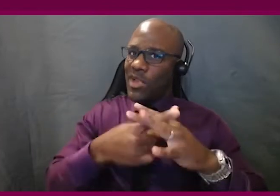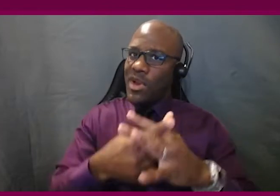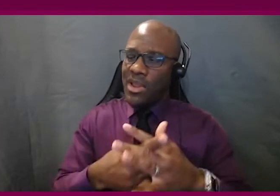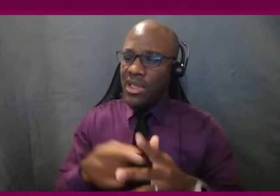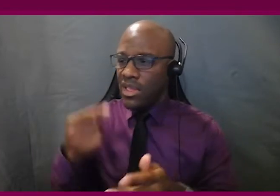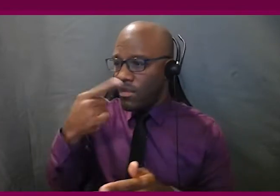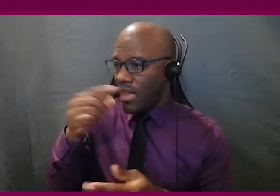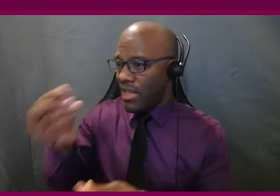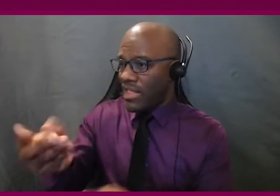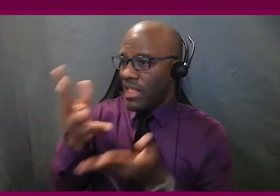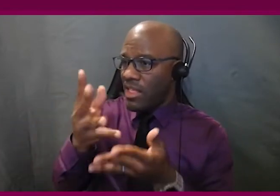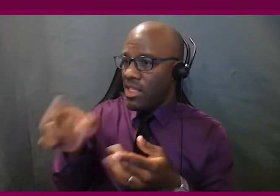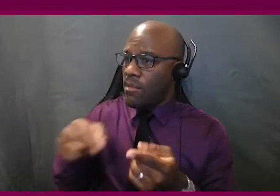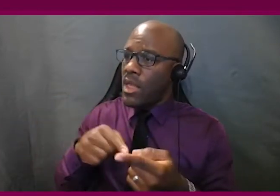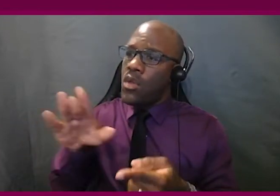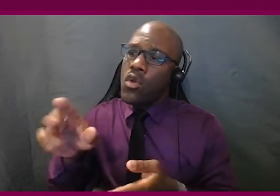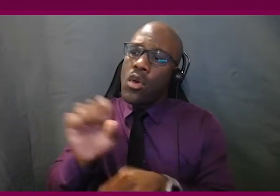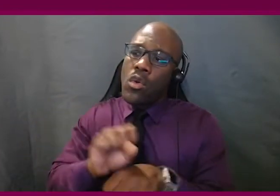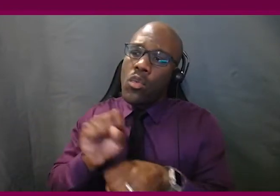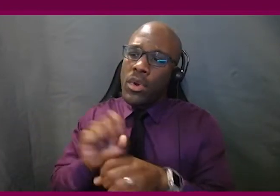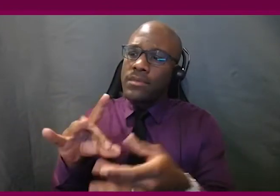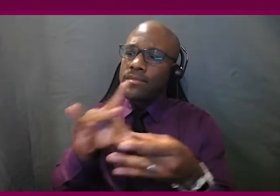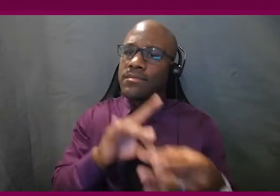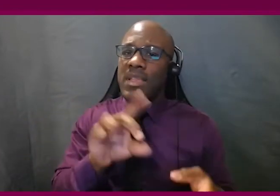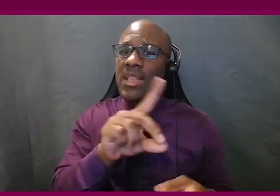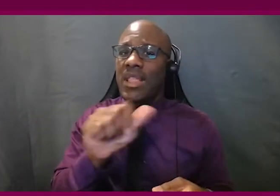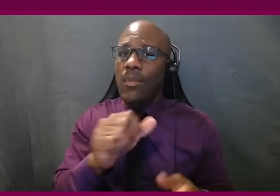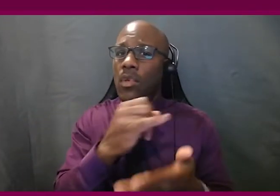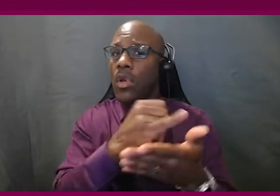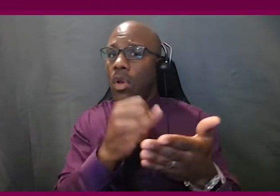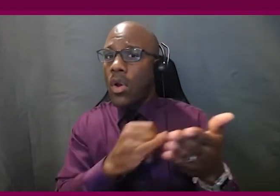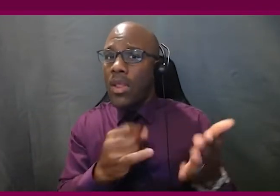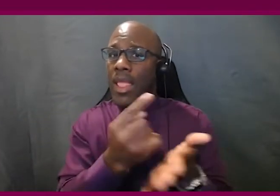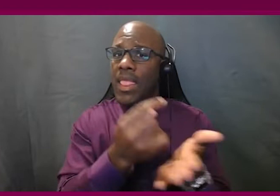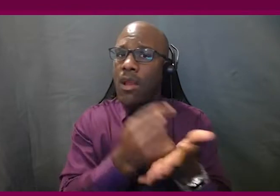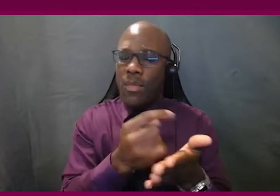So if you could tell us about your work as a disabled arts therapist, including what